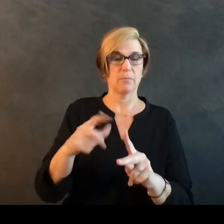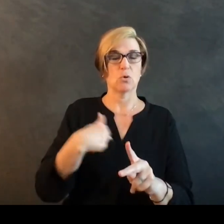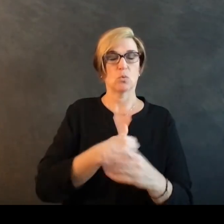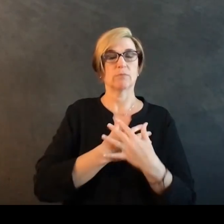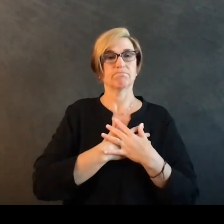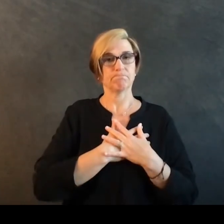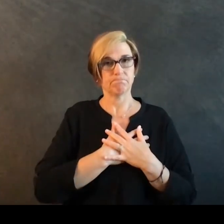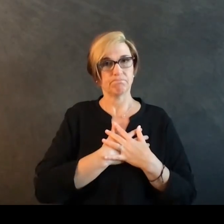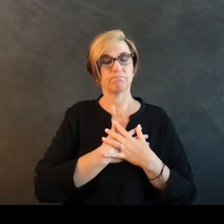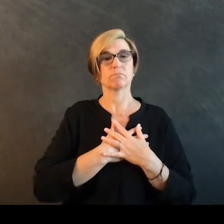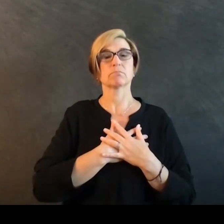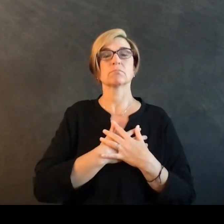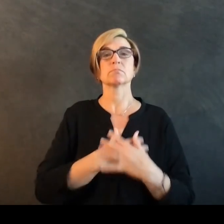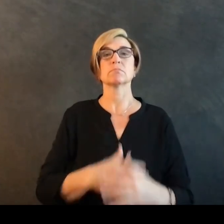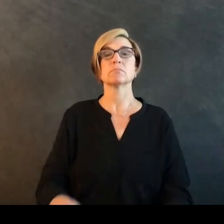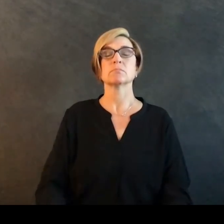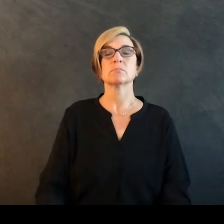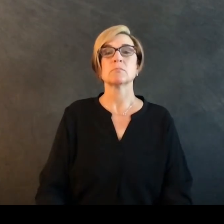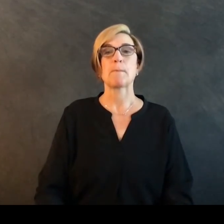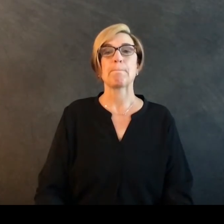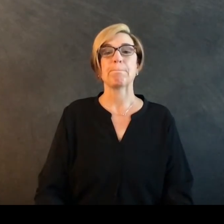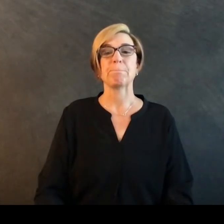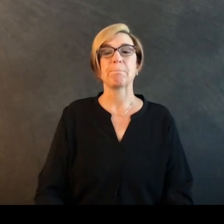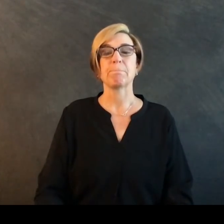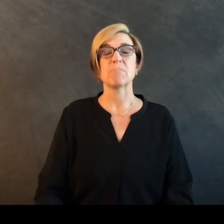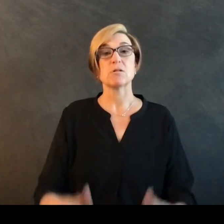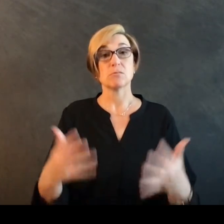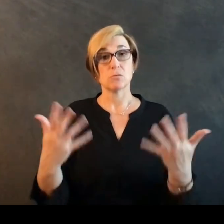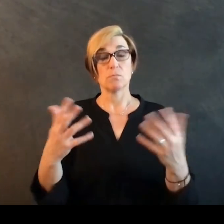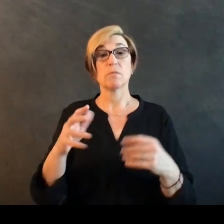beyond that we have been focusing not just on ensuring the testing is